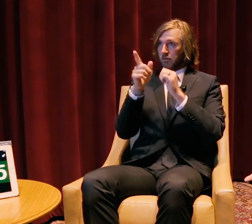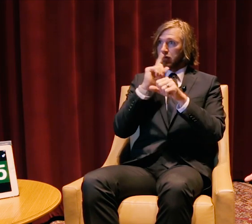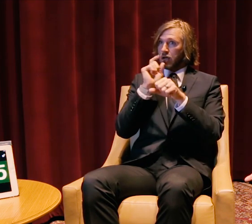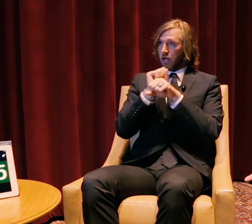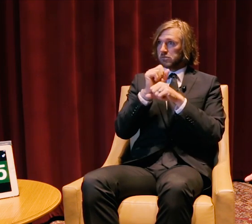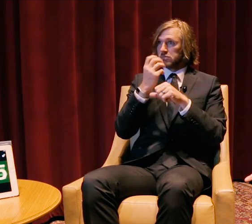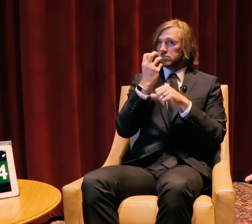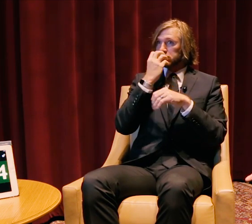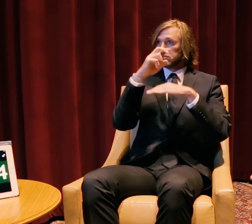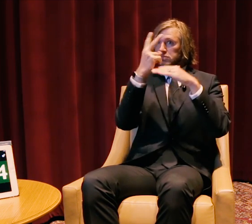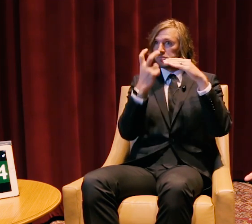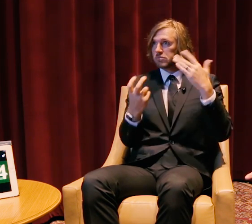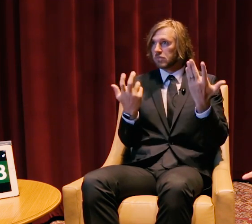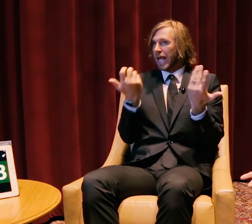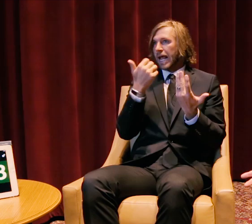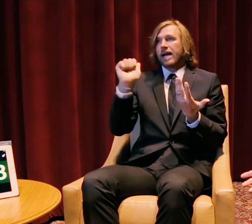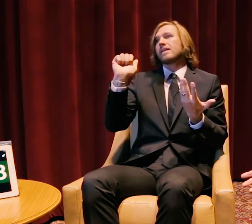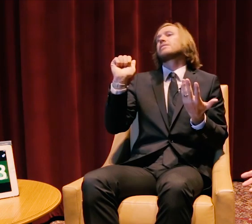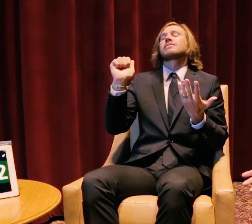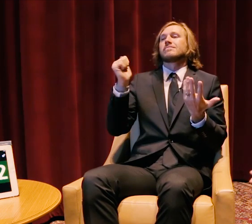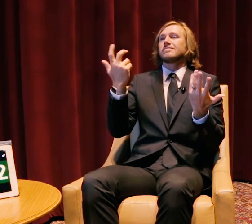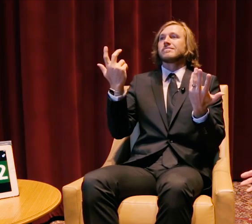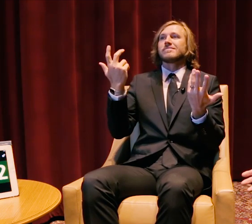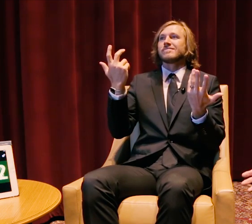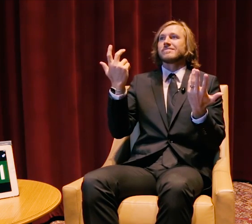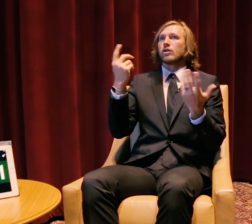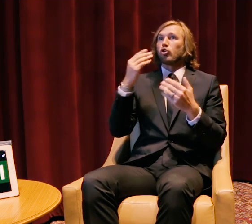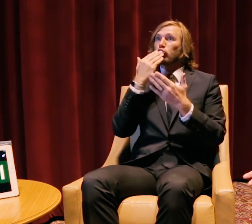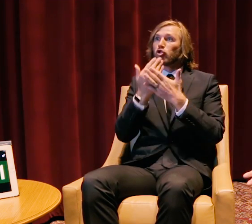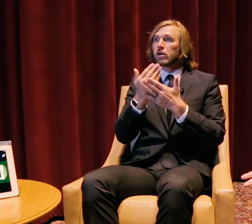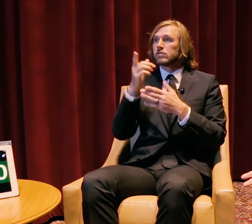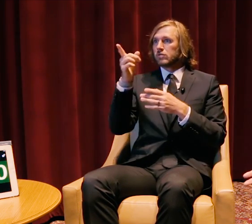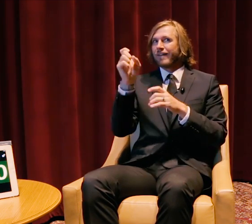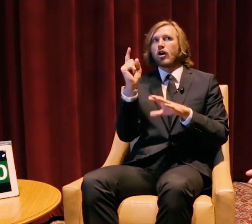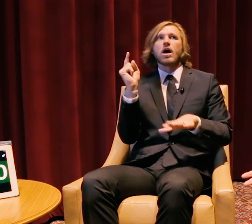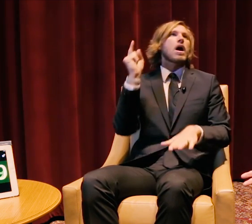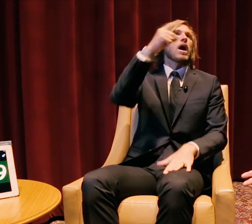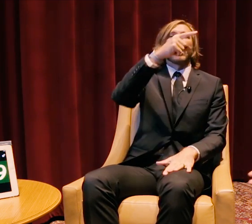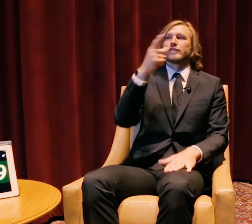go and do diving of any, you know, of any quality, you get to go someplace, you get to travel,